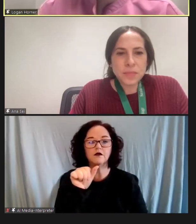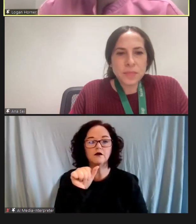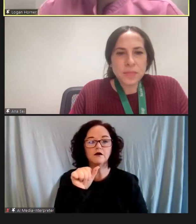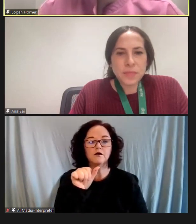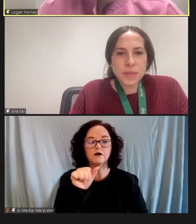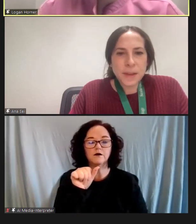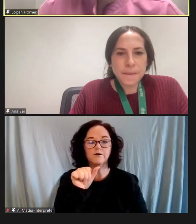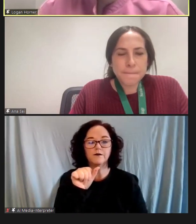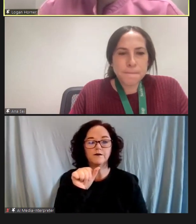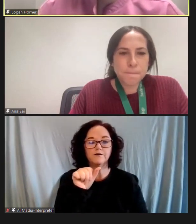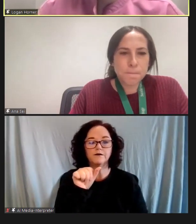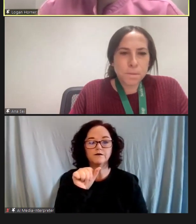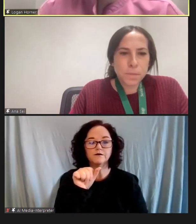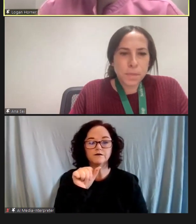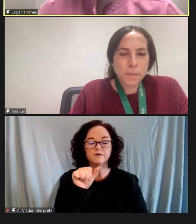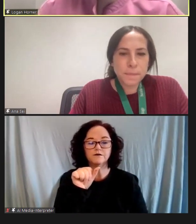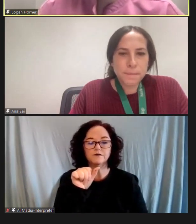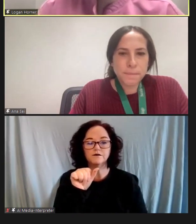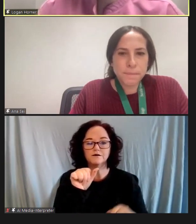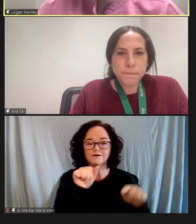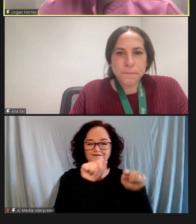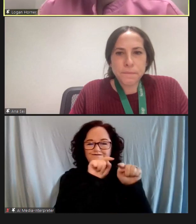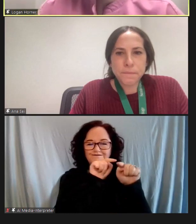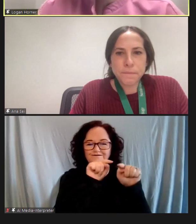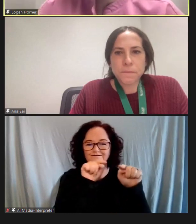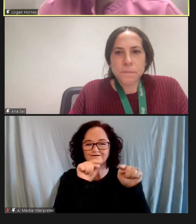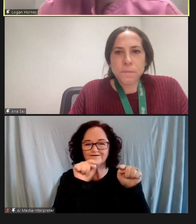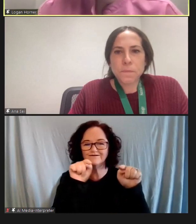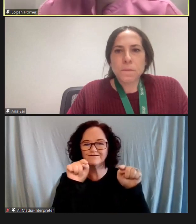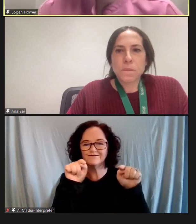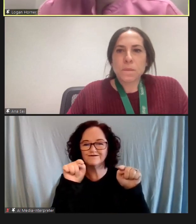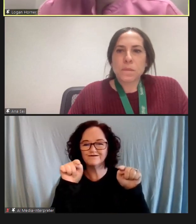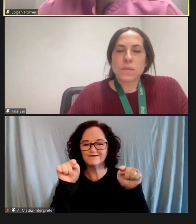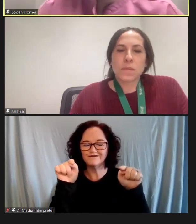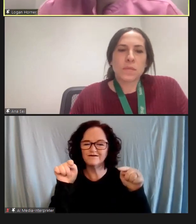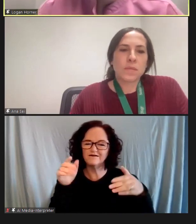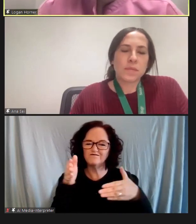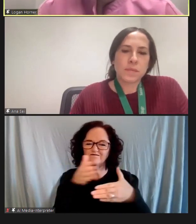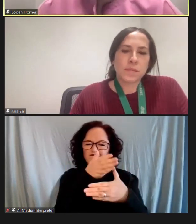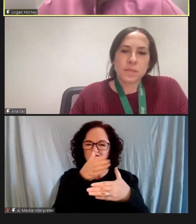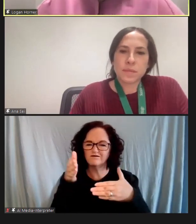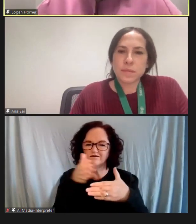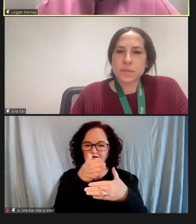they're within that slight to within